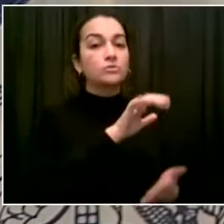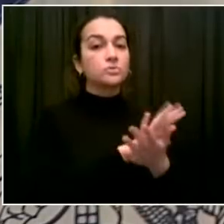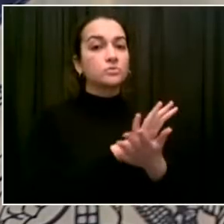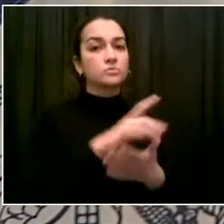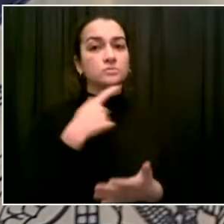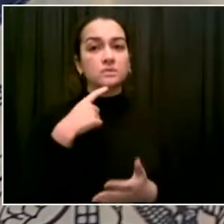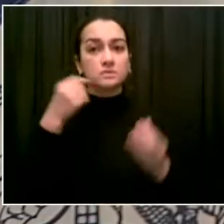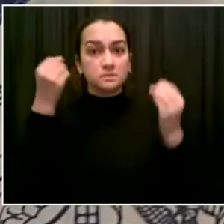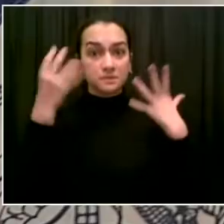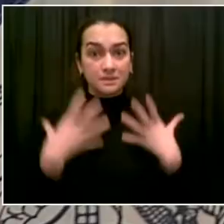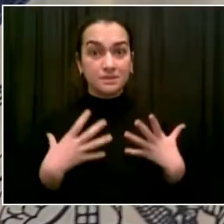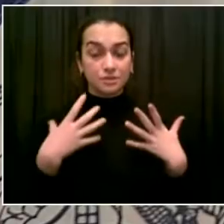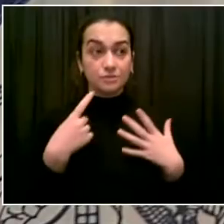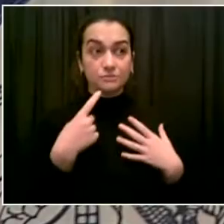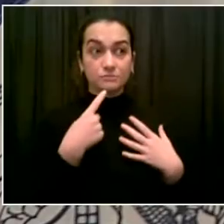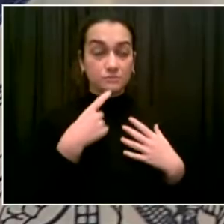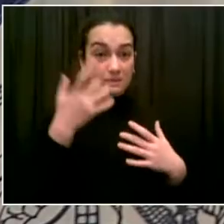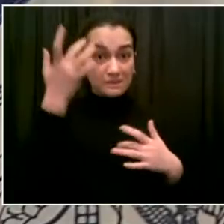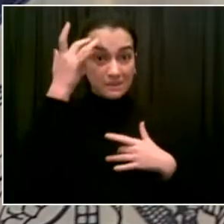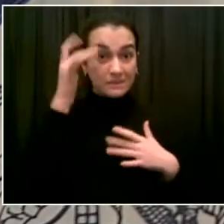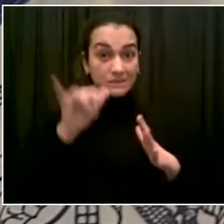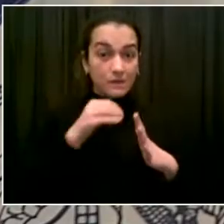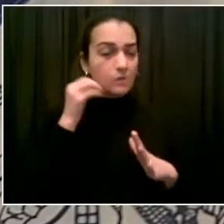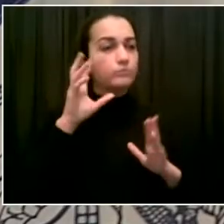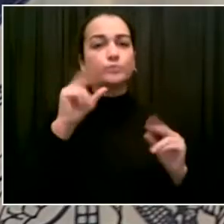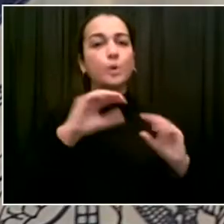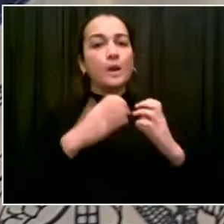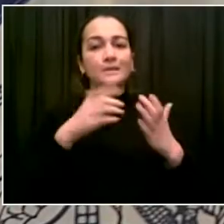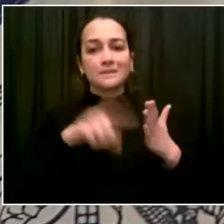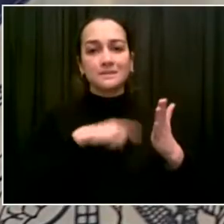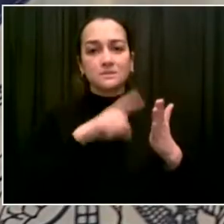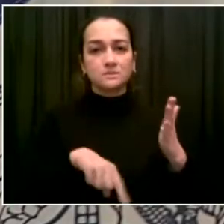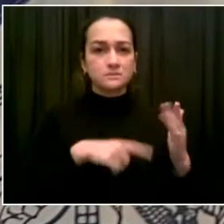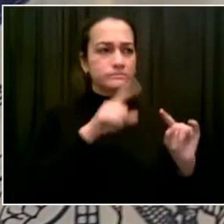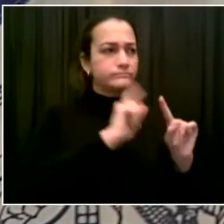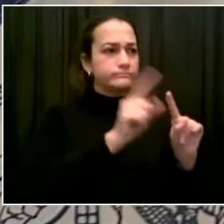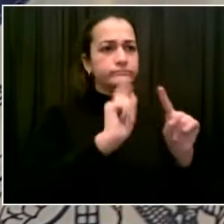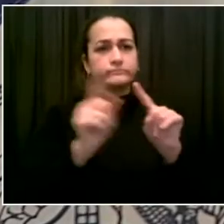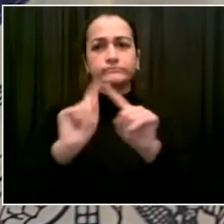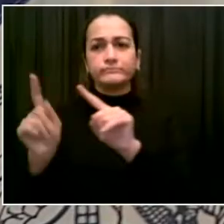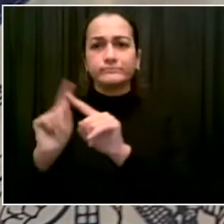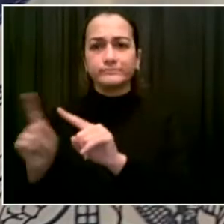IF KIDS ARE HOME WITHOUT ANY INSTRUCTION, CAN SCHOOLS OR CAN PARENTS EXPECT